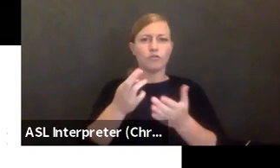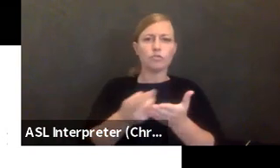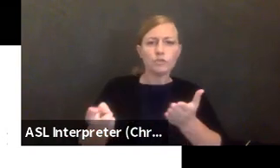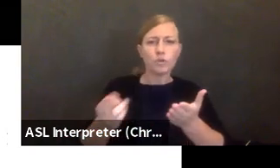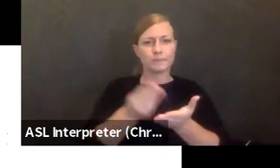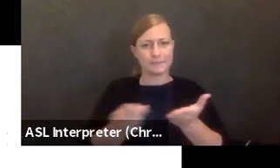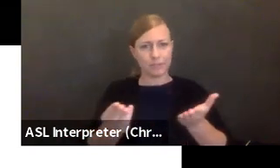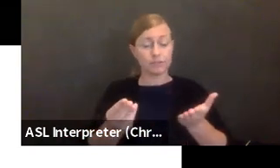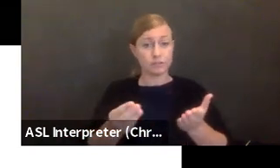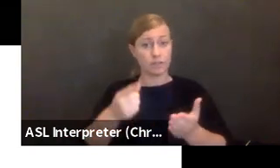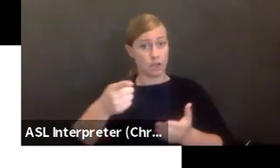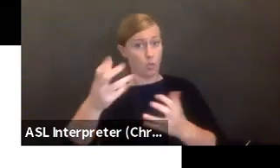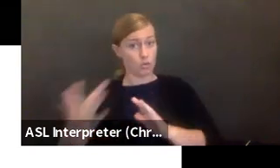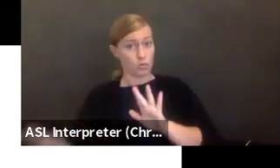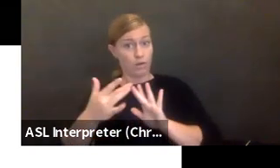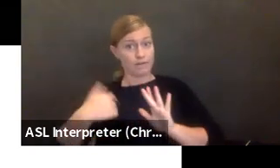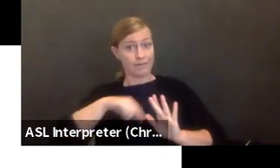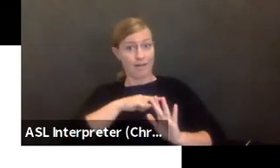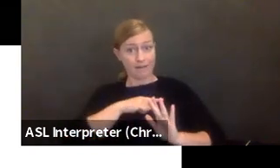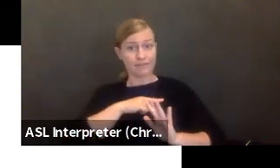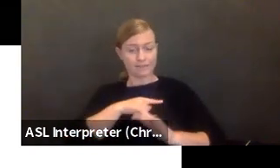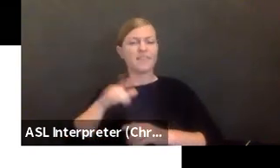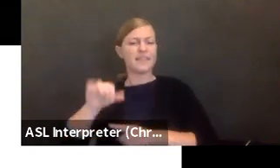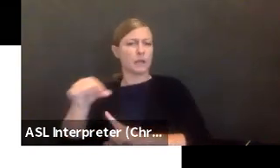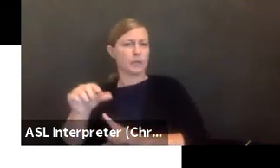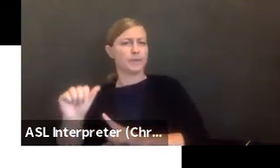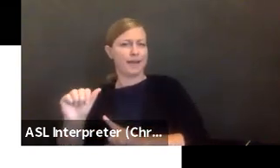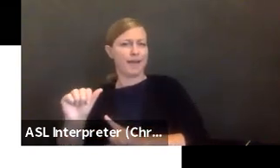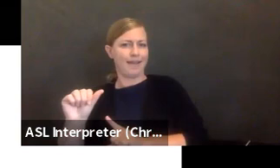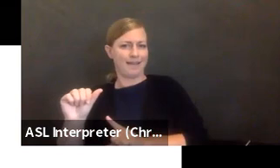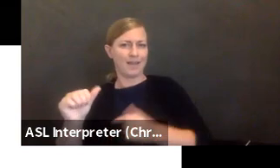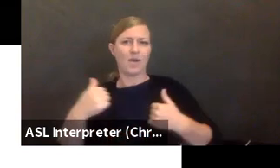for example the slide deck or access to a poll; it's really for you